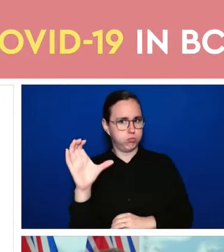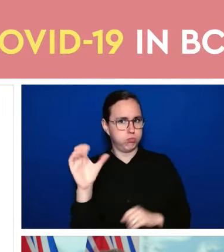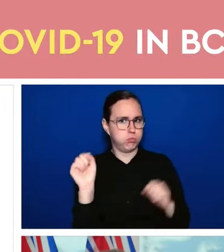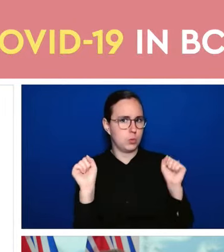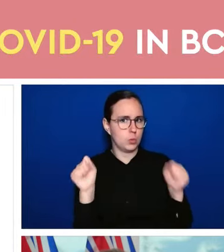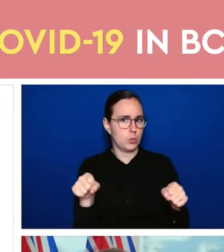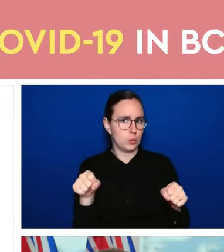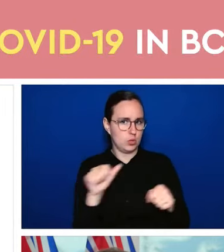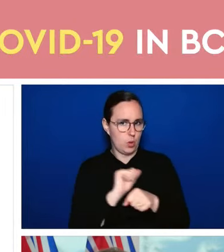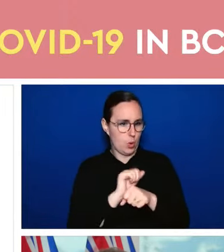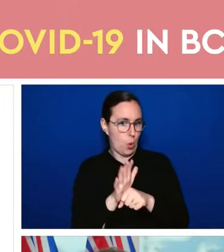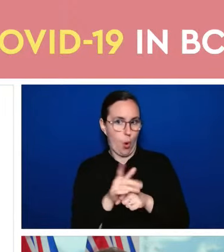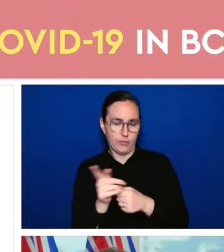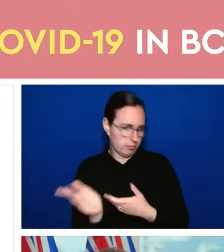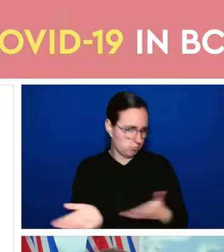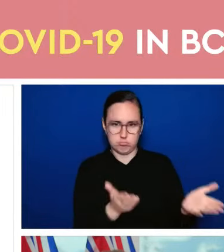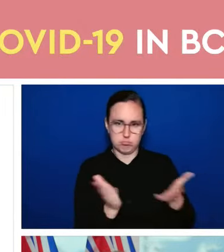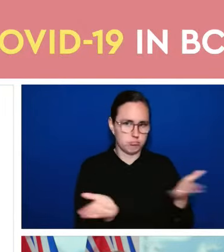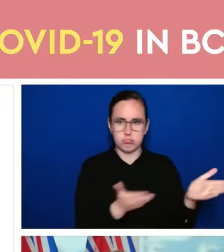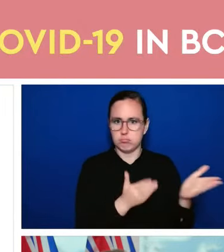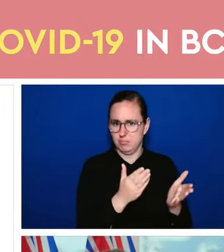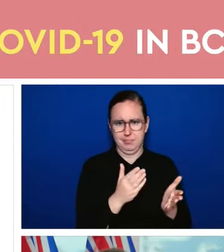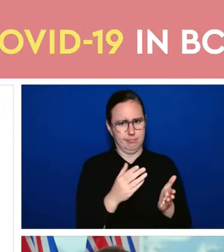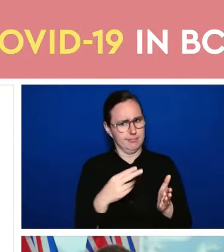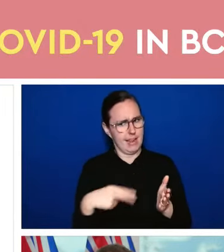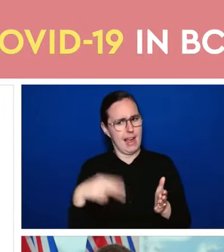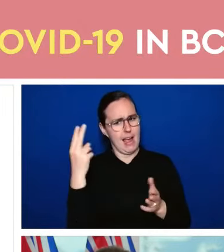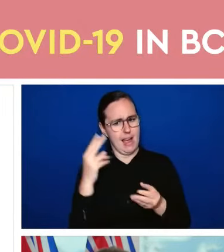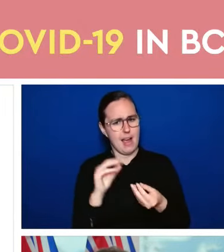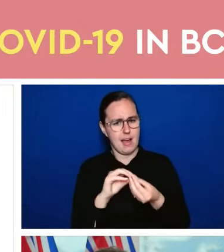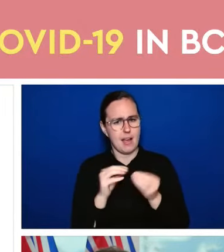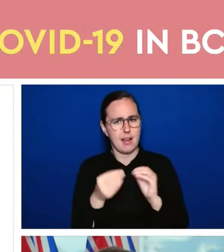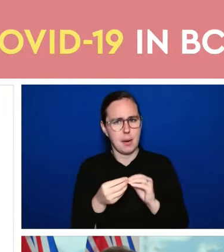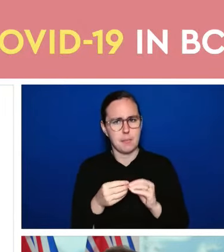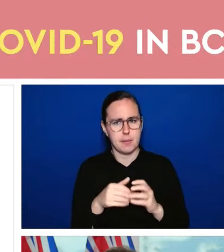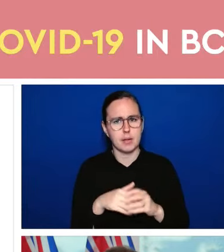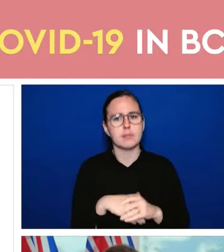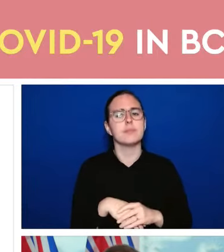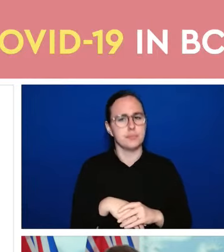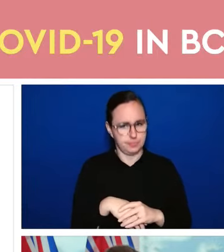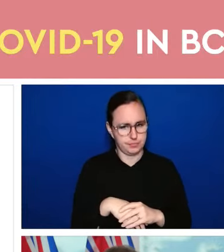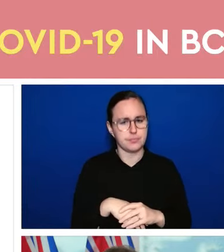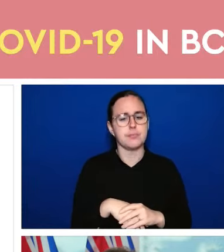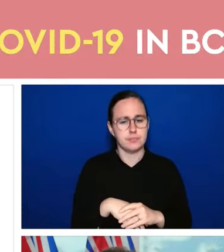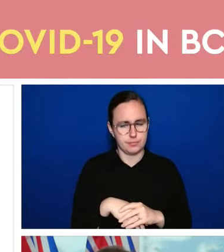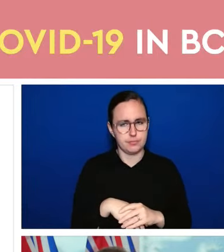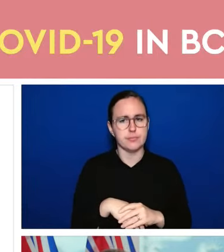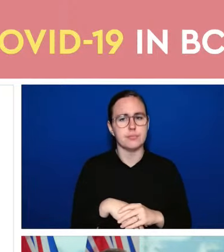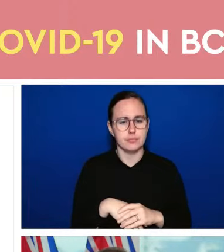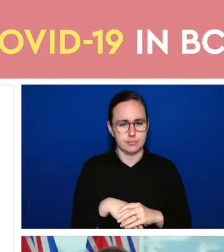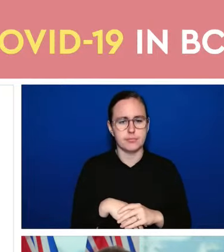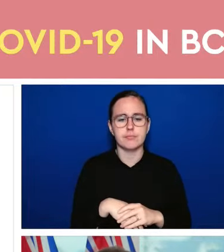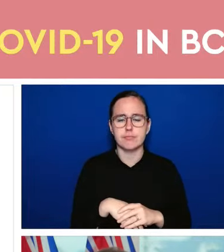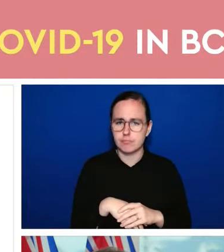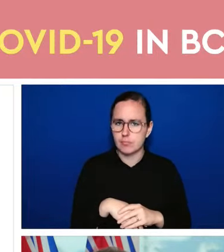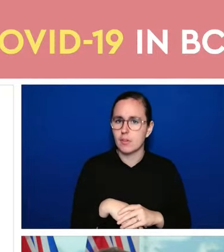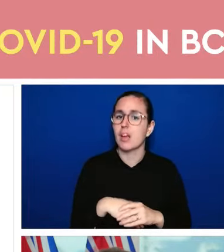of patients- influential influence of projections suggest